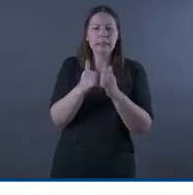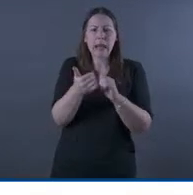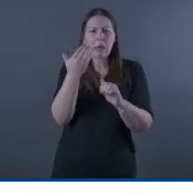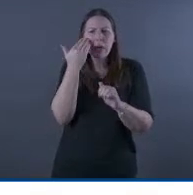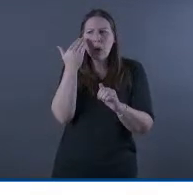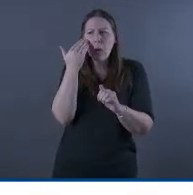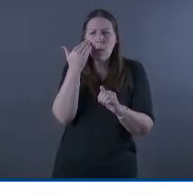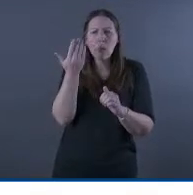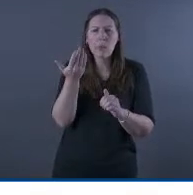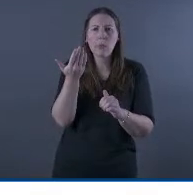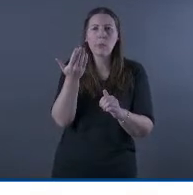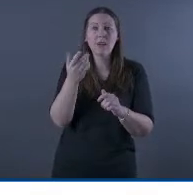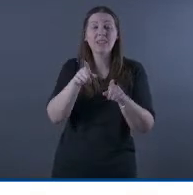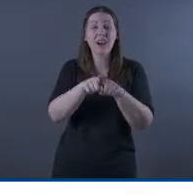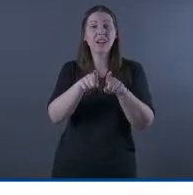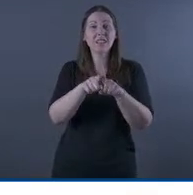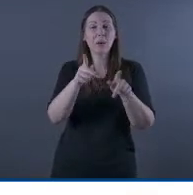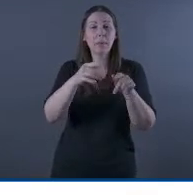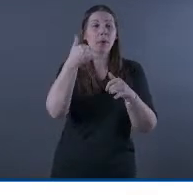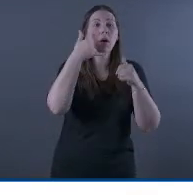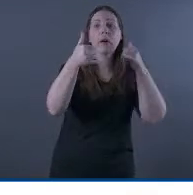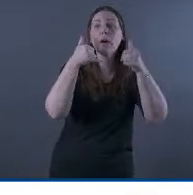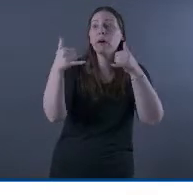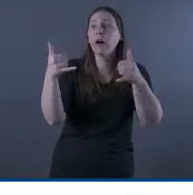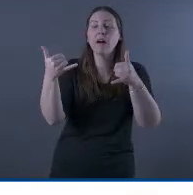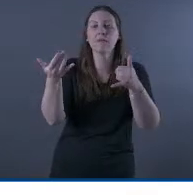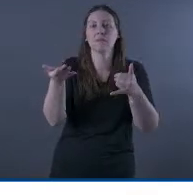So we have opened up to direct scheduling